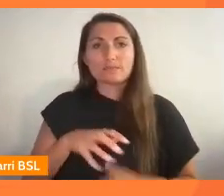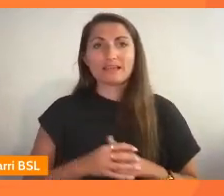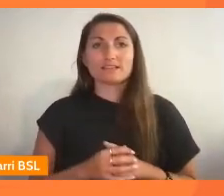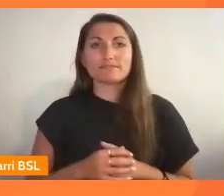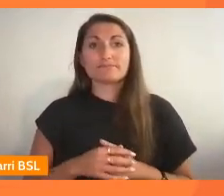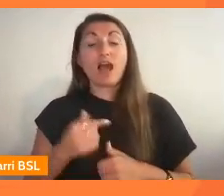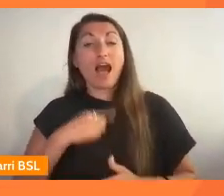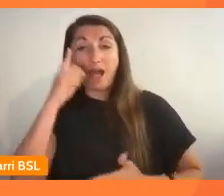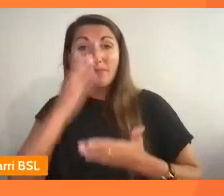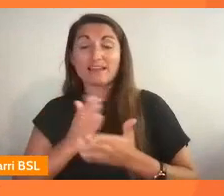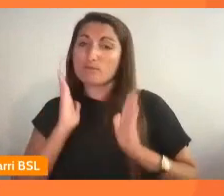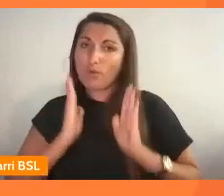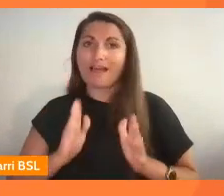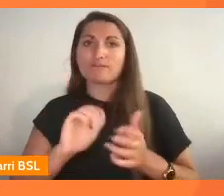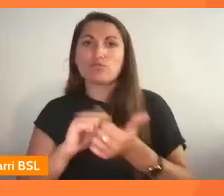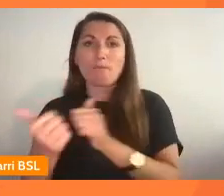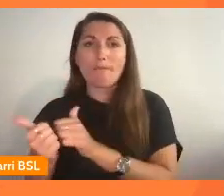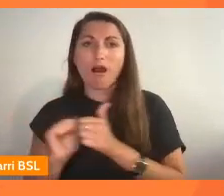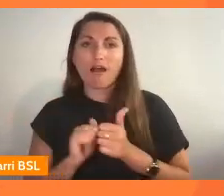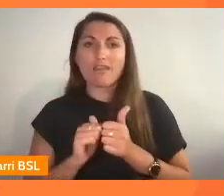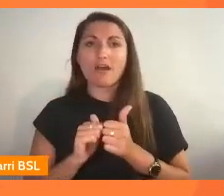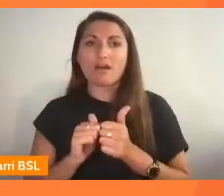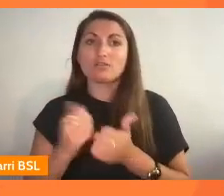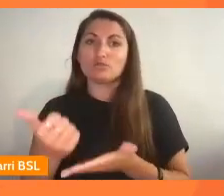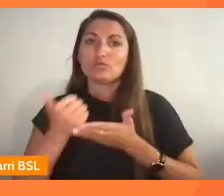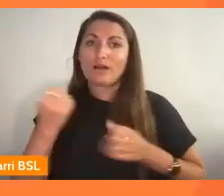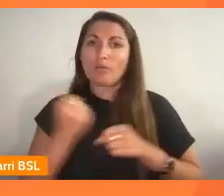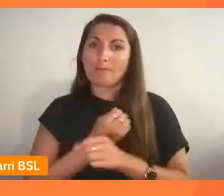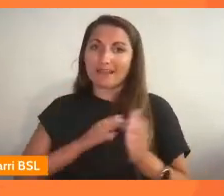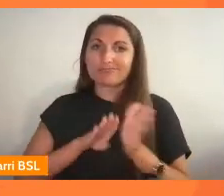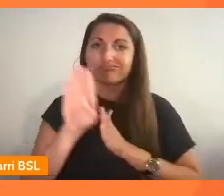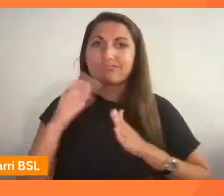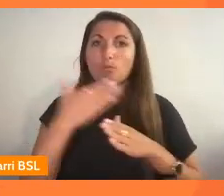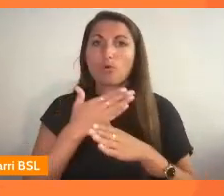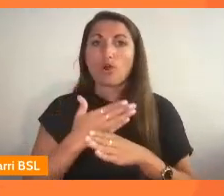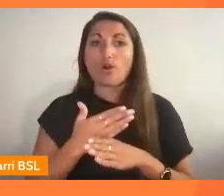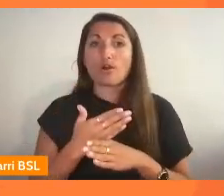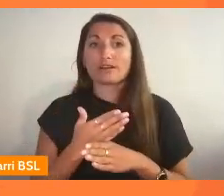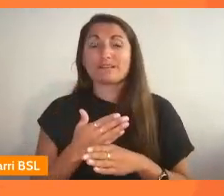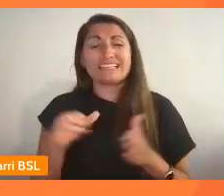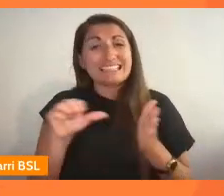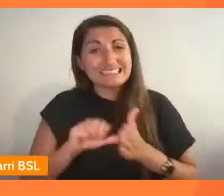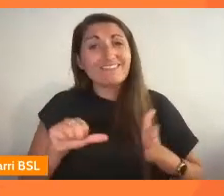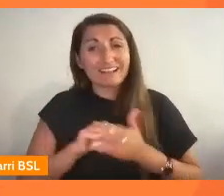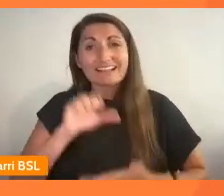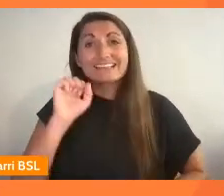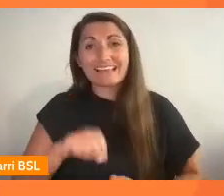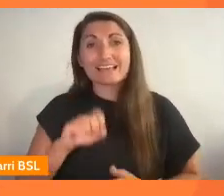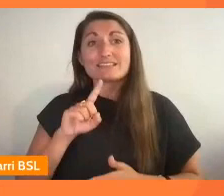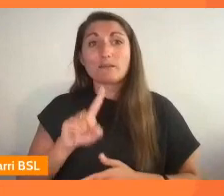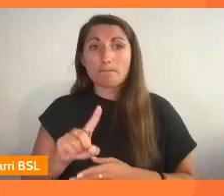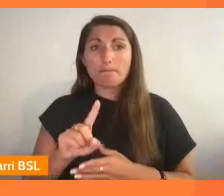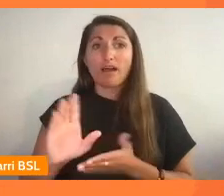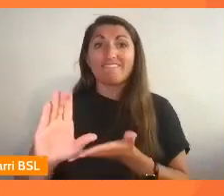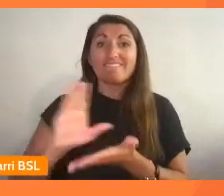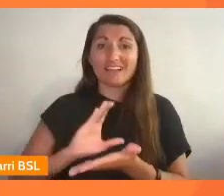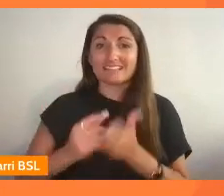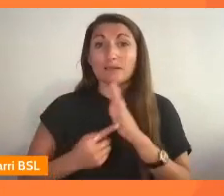It's always really difficult, but the push for funding is getting really strict and really tight.